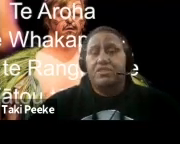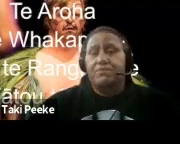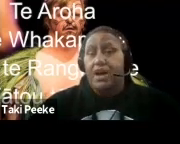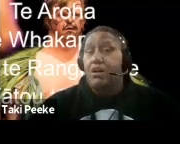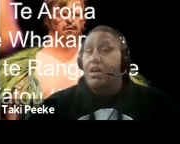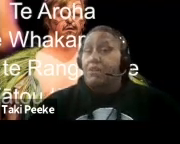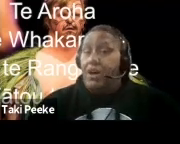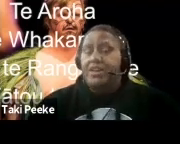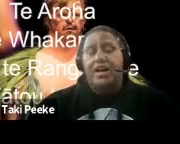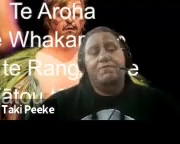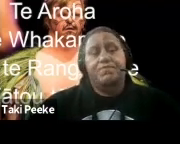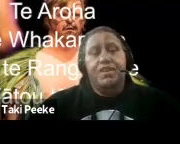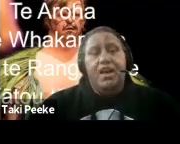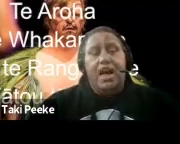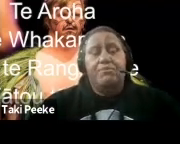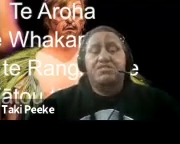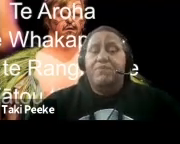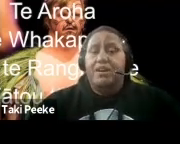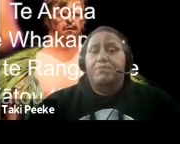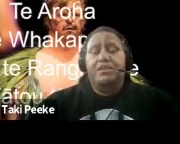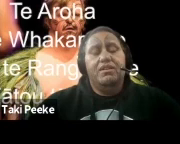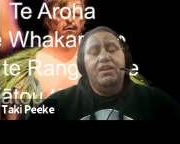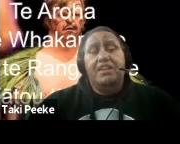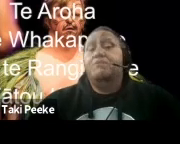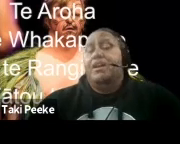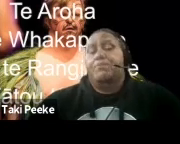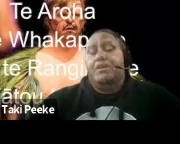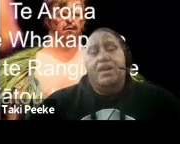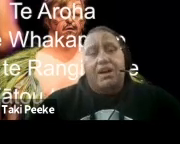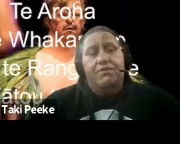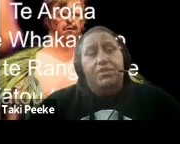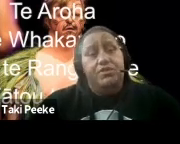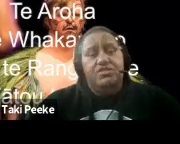Whaikaha is developing and enveloping for the future.